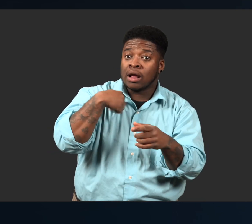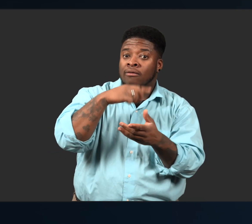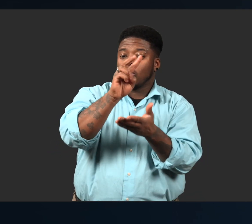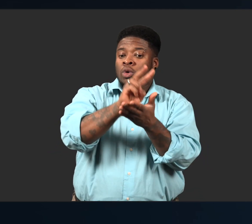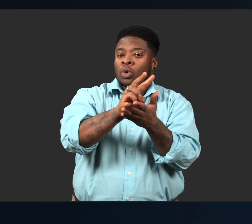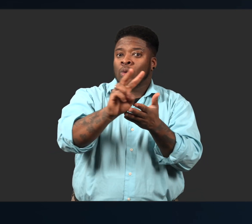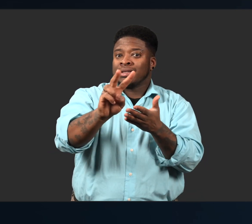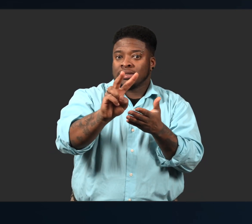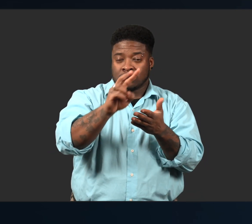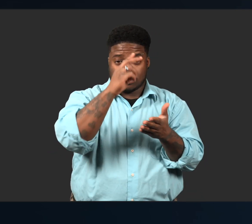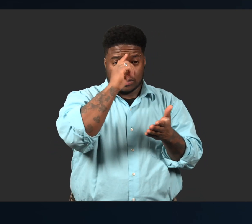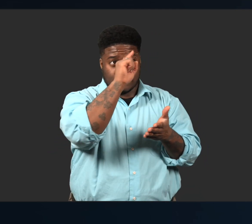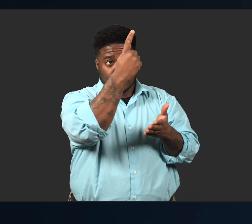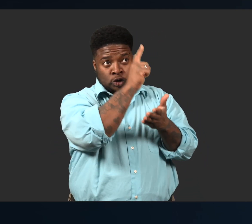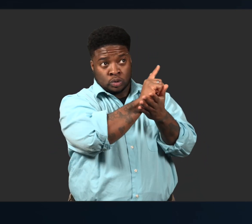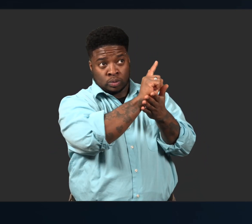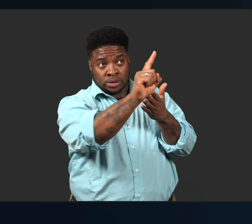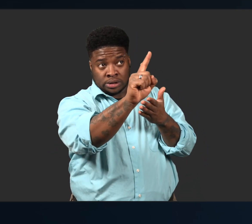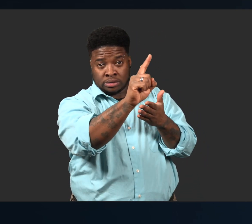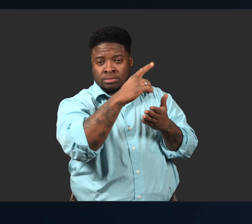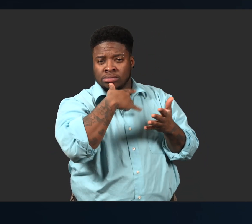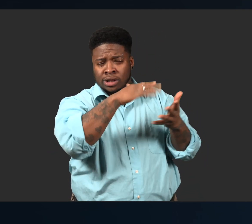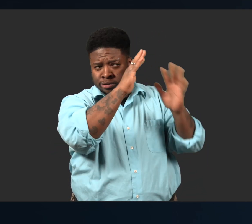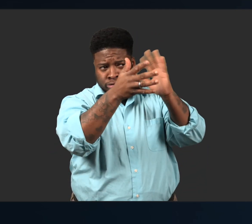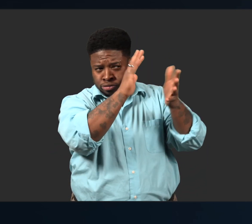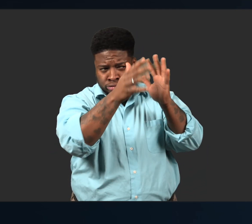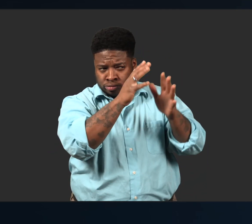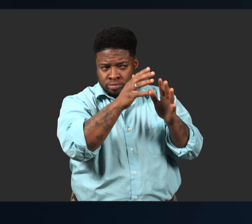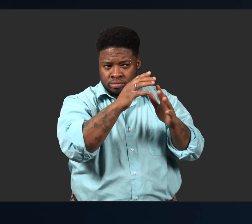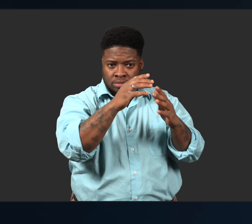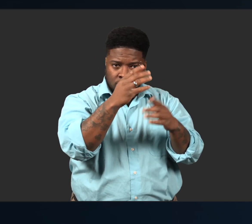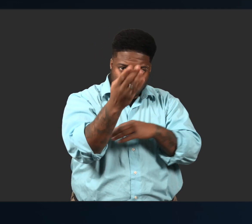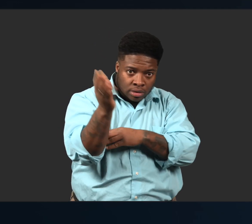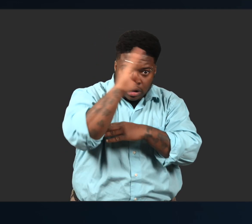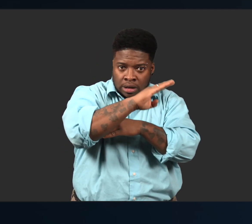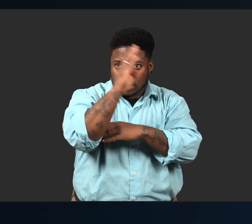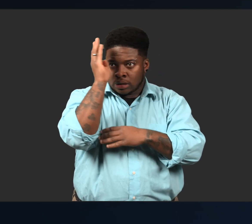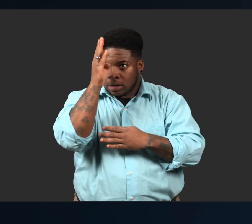Looking at the first two weeks of the treatment program, the first week is packed from morning to night with